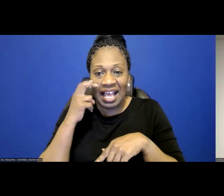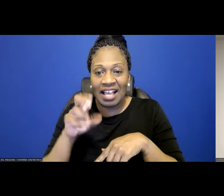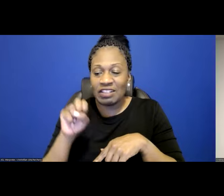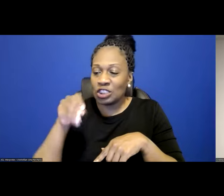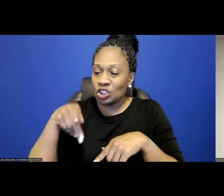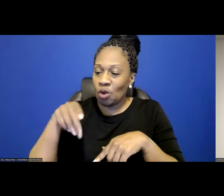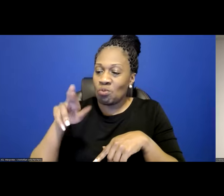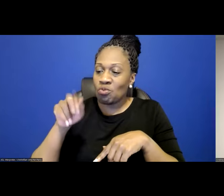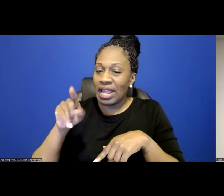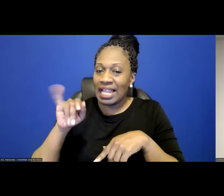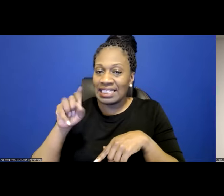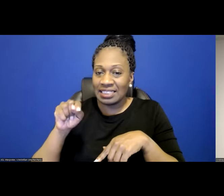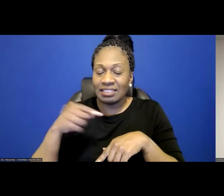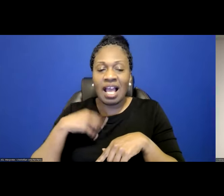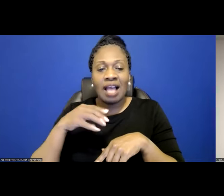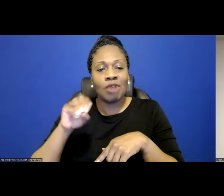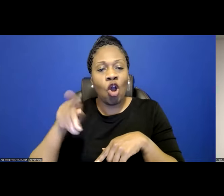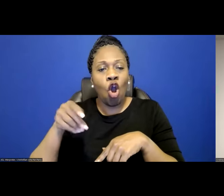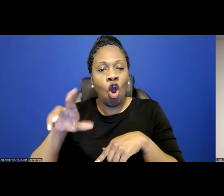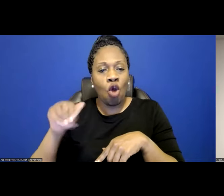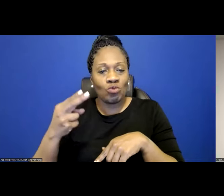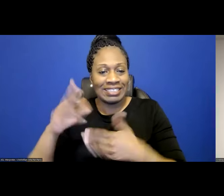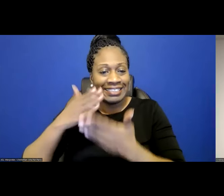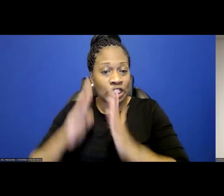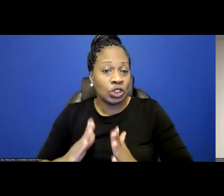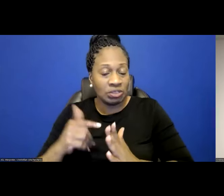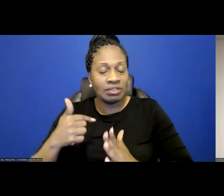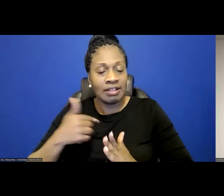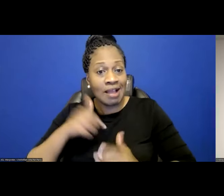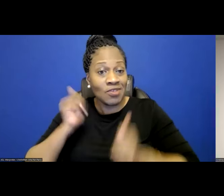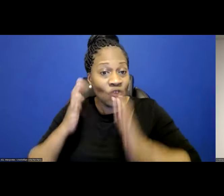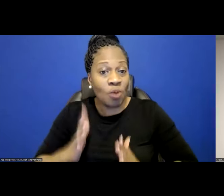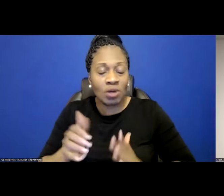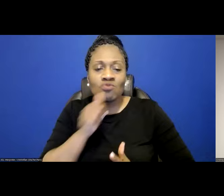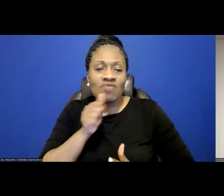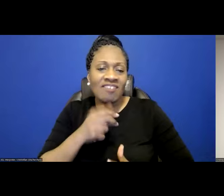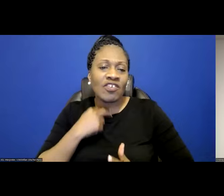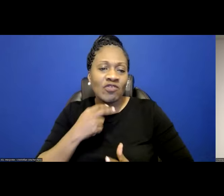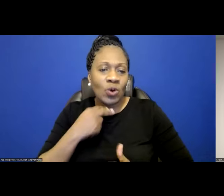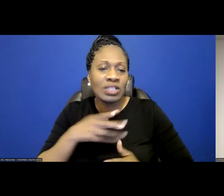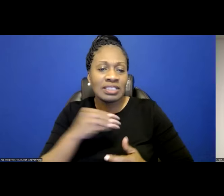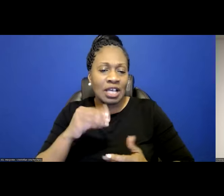I am an opera singer and I am a performer, private voice and braille music instructor,